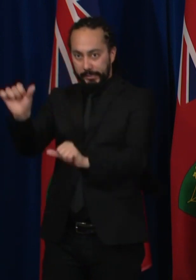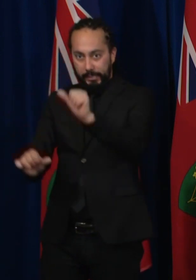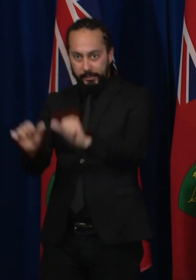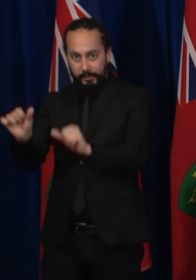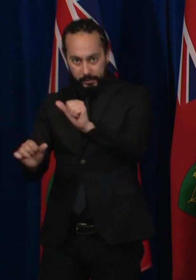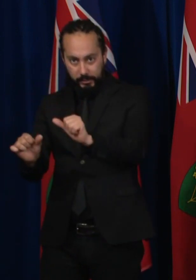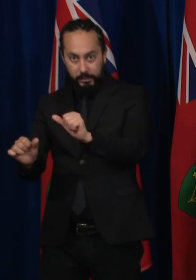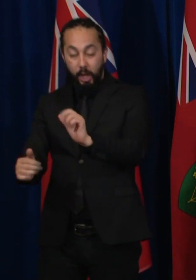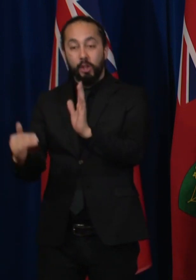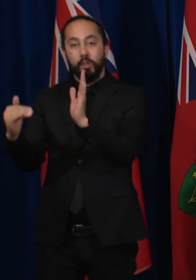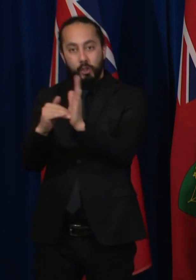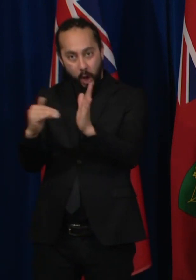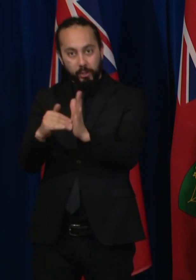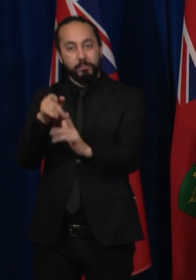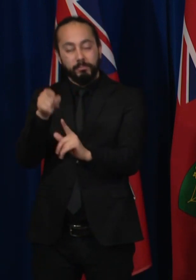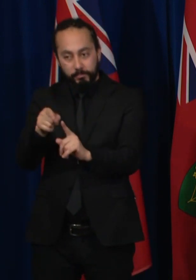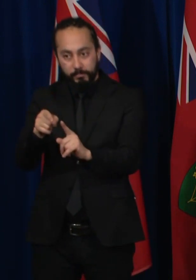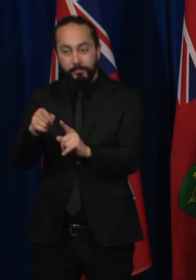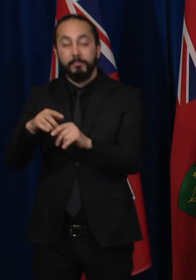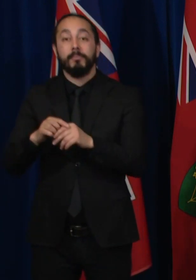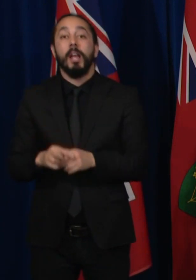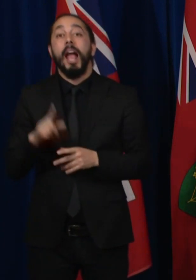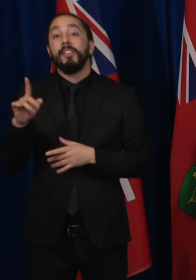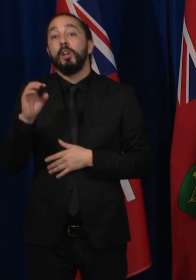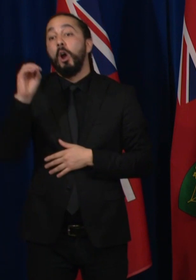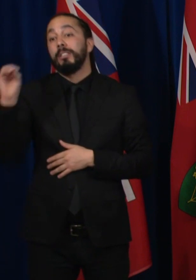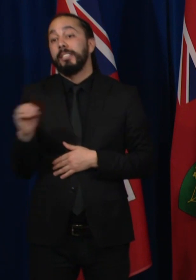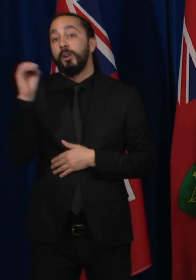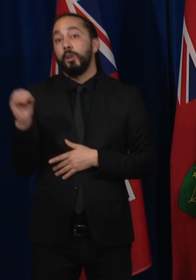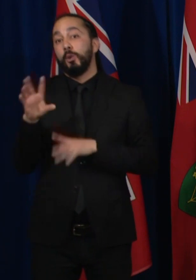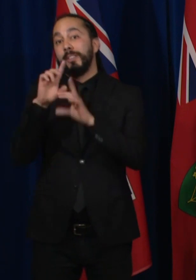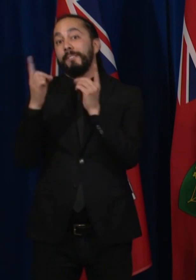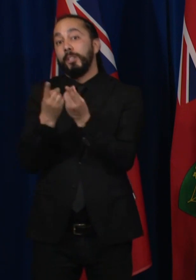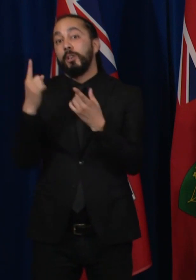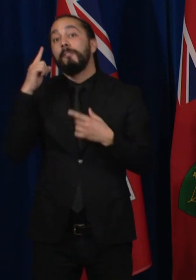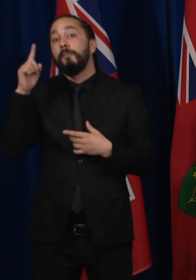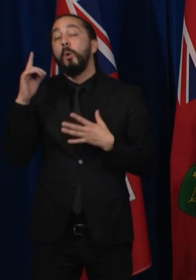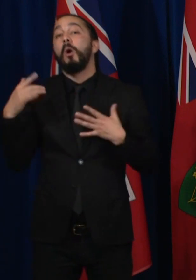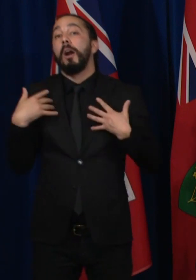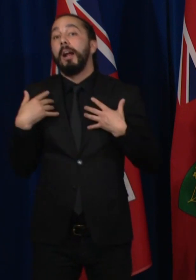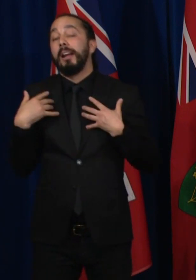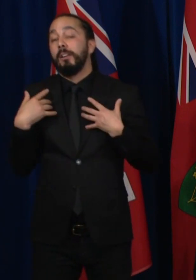the cancer care Ontario division of Ontario health. So this isn't just --